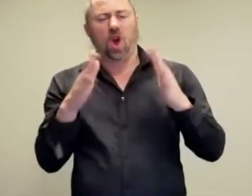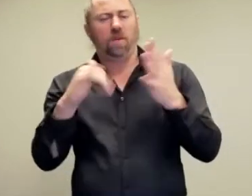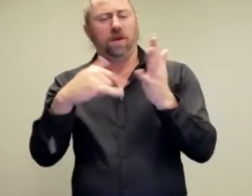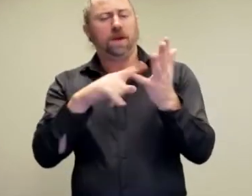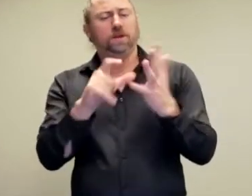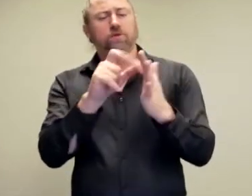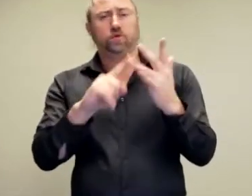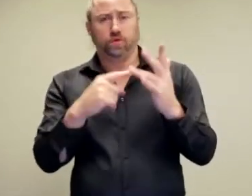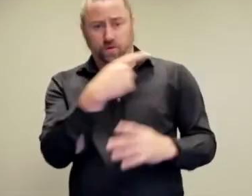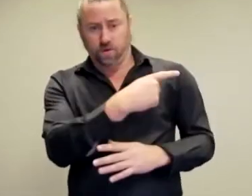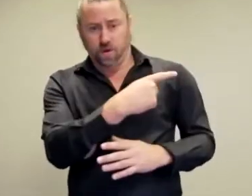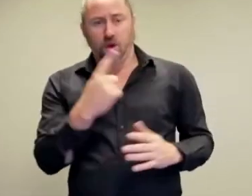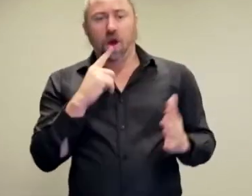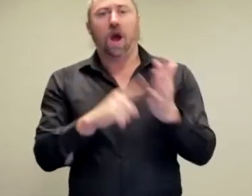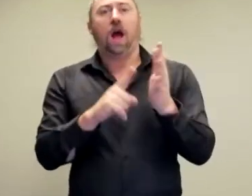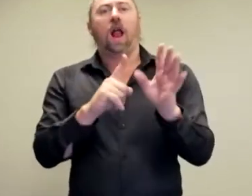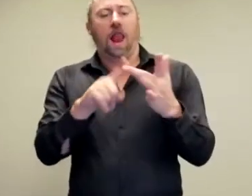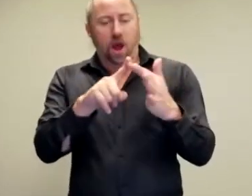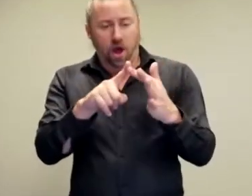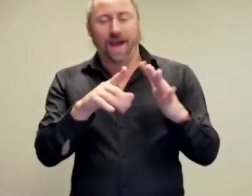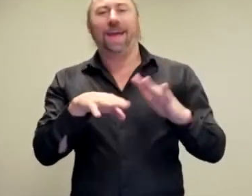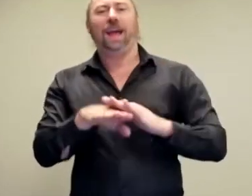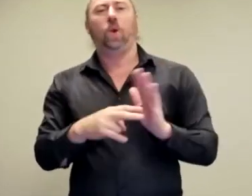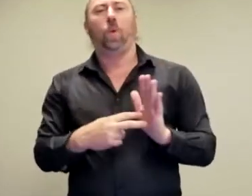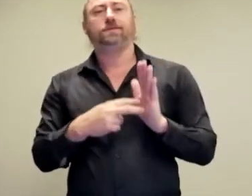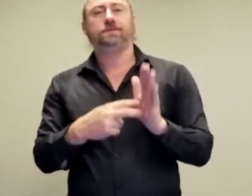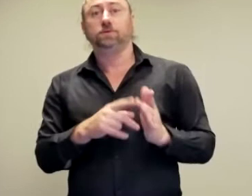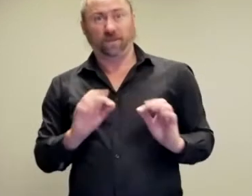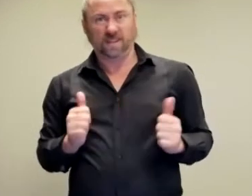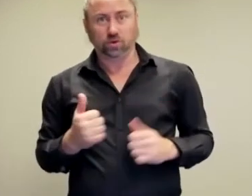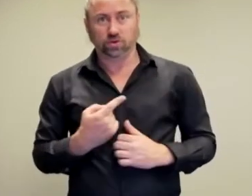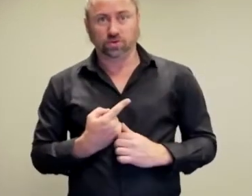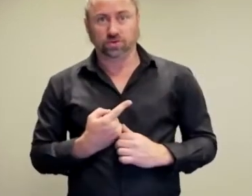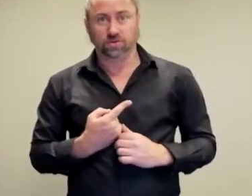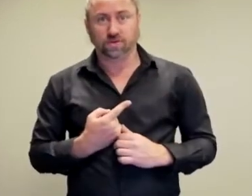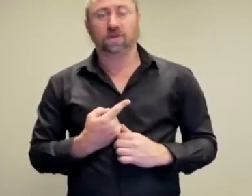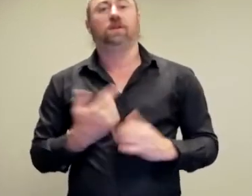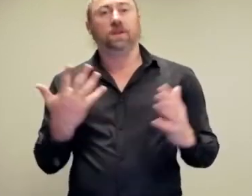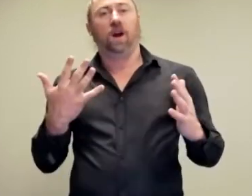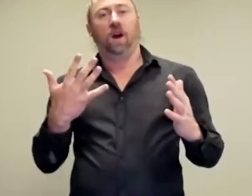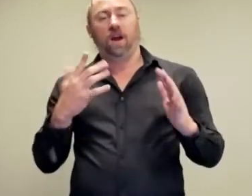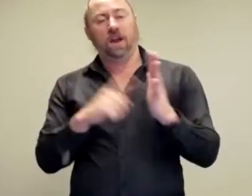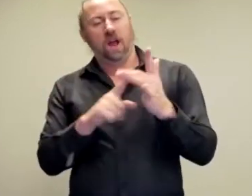called Lie in Wait because it's not finished and forms potentially lie in waiting.